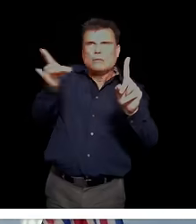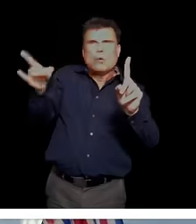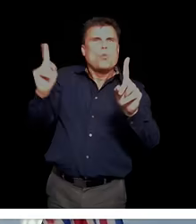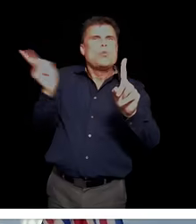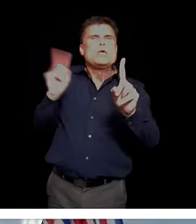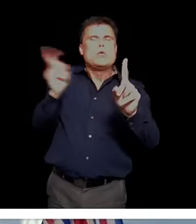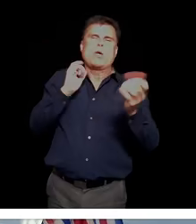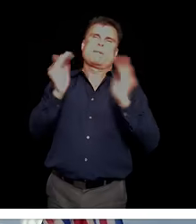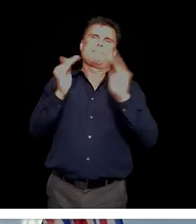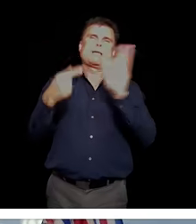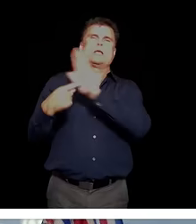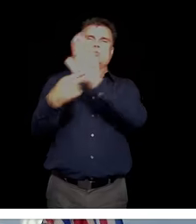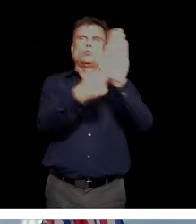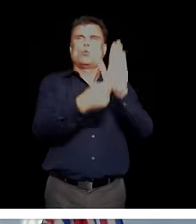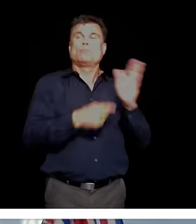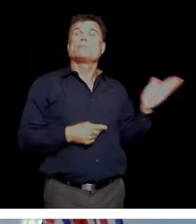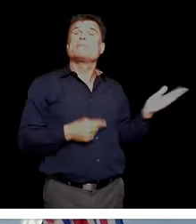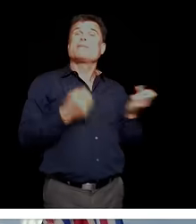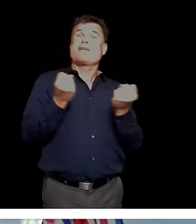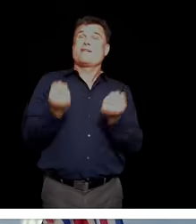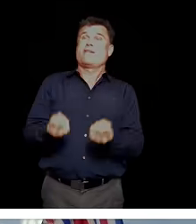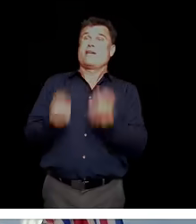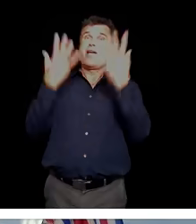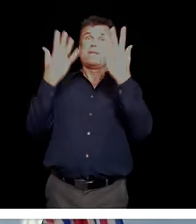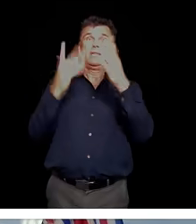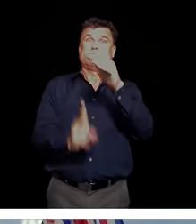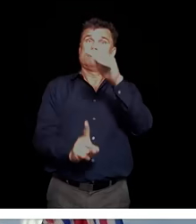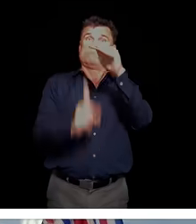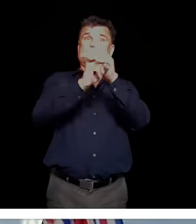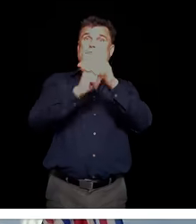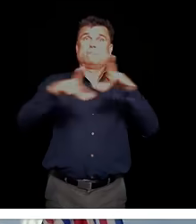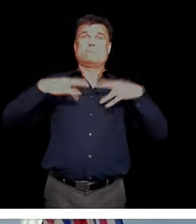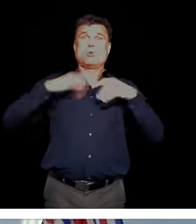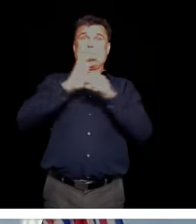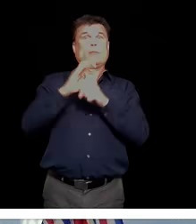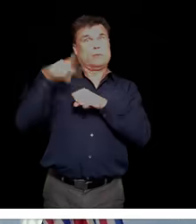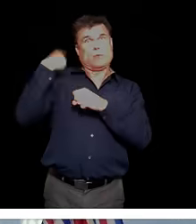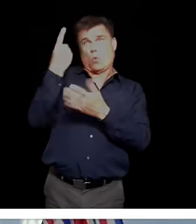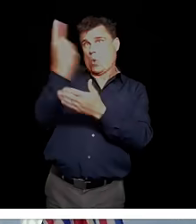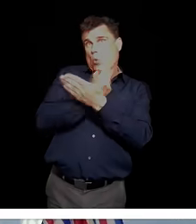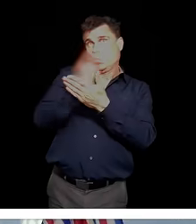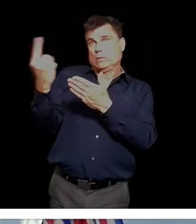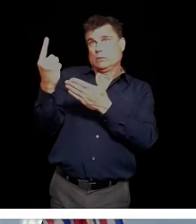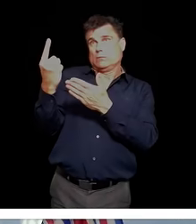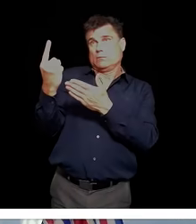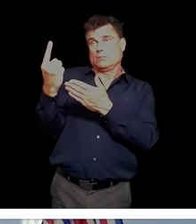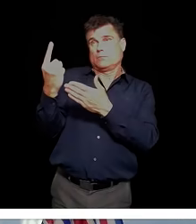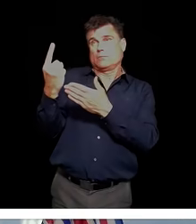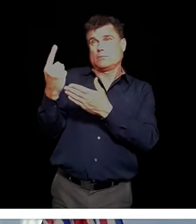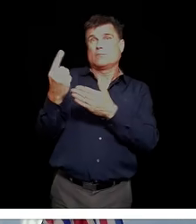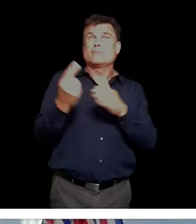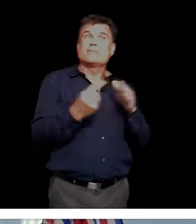who have returned home from countries like India and the United States and other countries around the world.